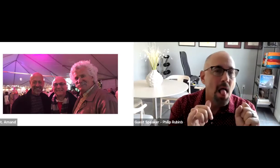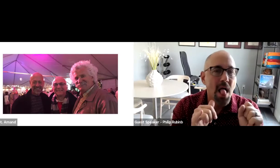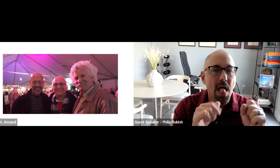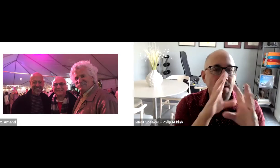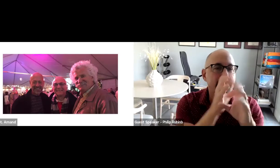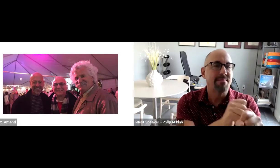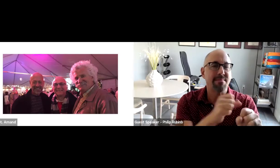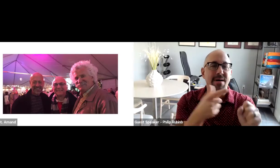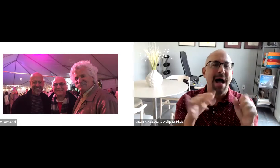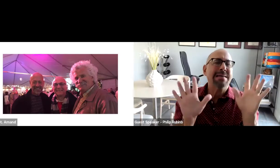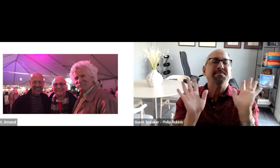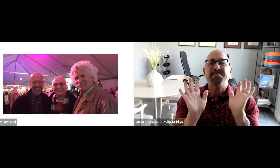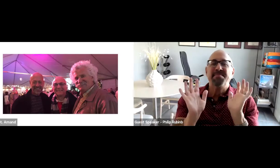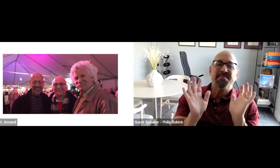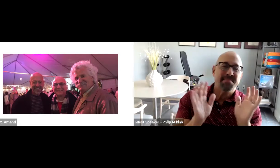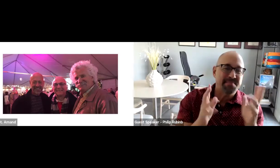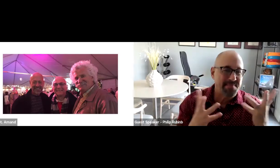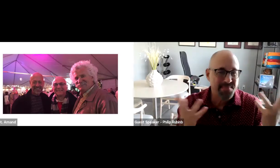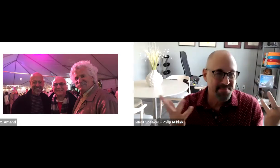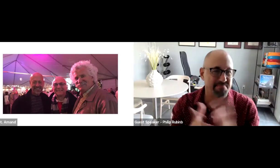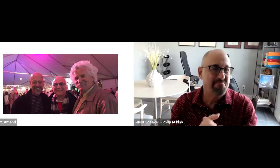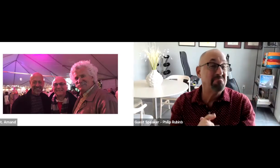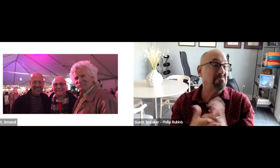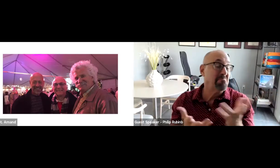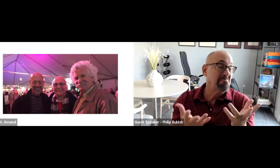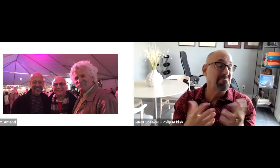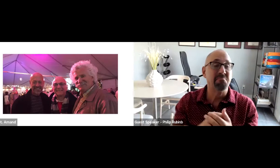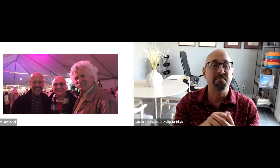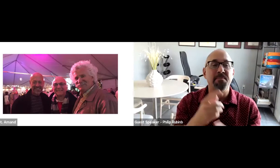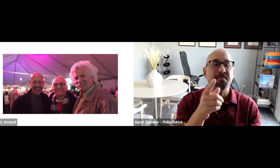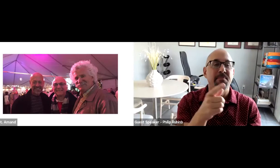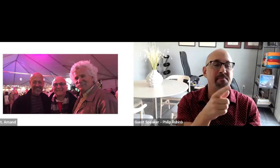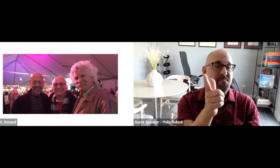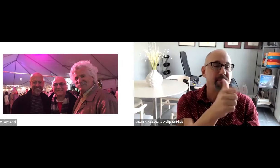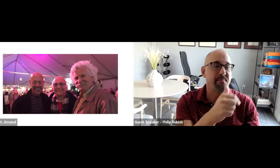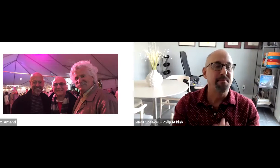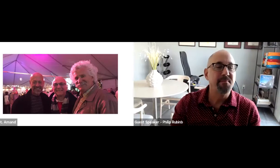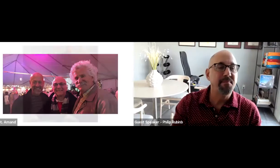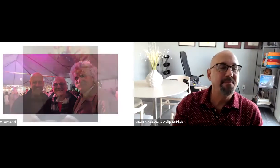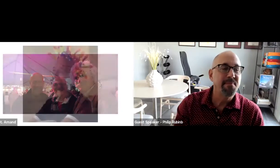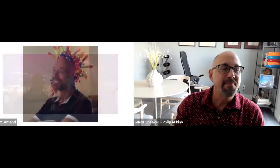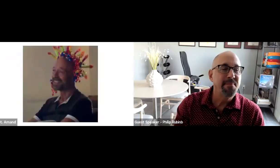the Coachella Valley Repertory Theater, and Guy, of course, was just fascinated to be around all these people, too.